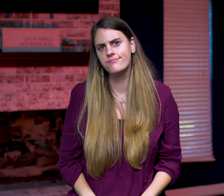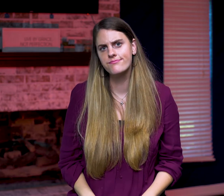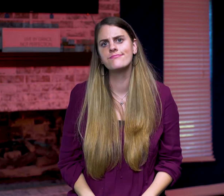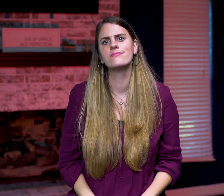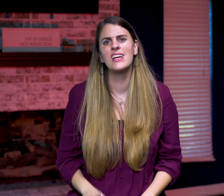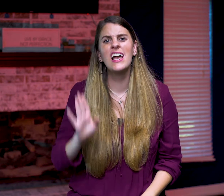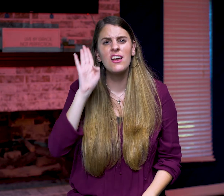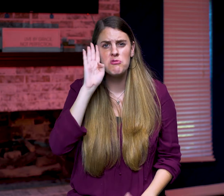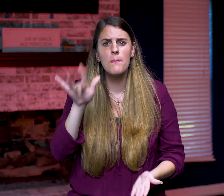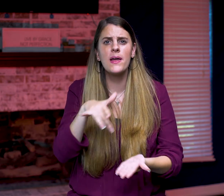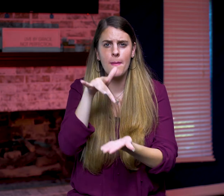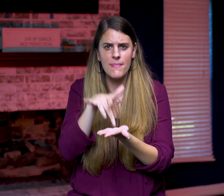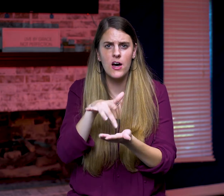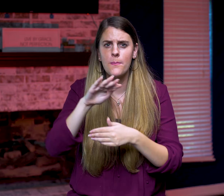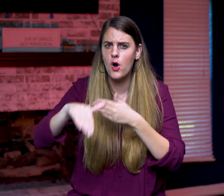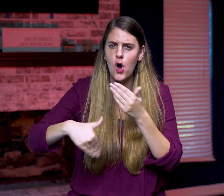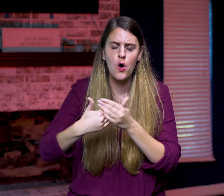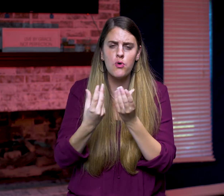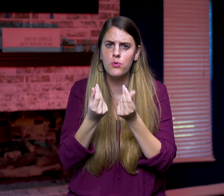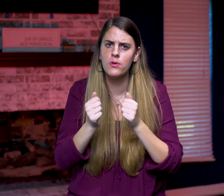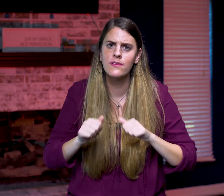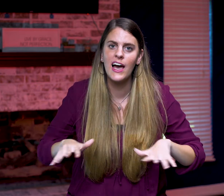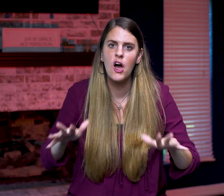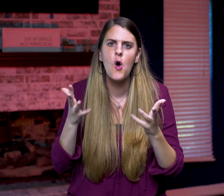It’ll be in the middle of the whole land,